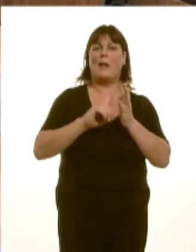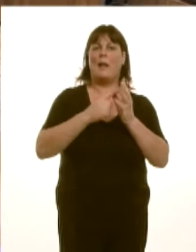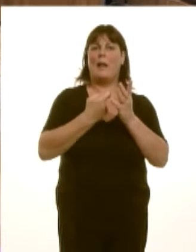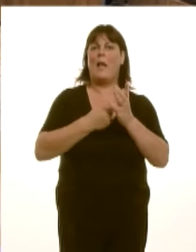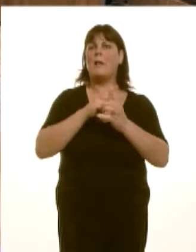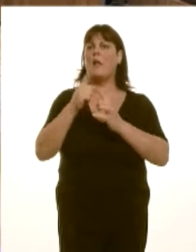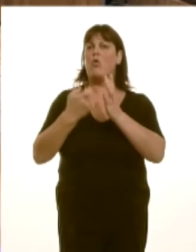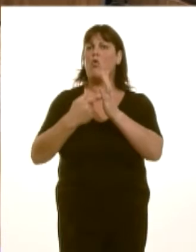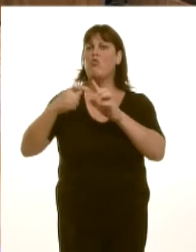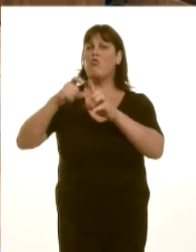for the local population.